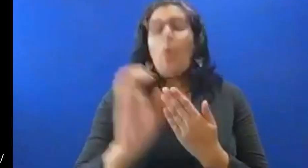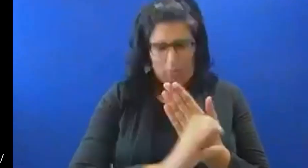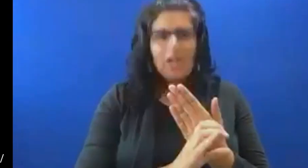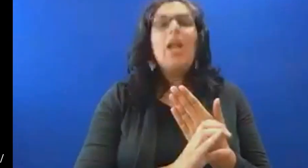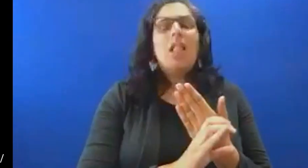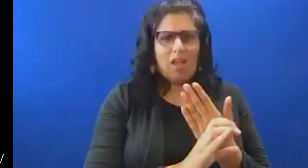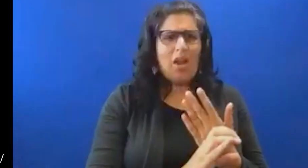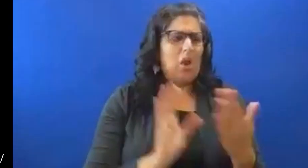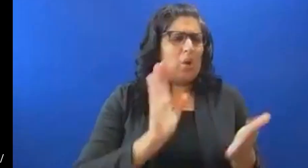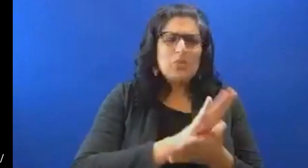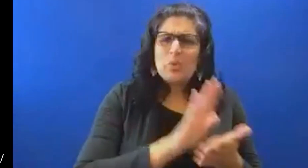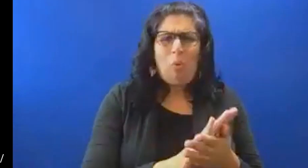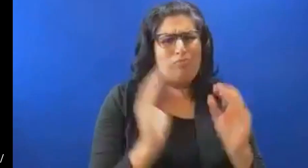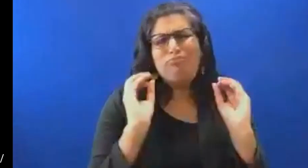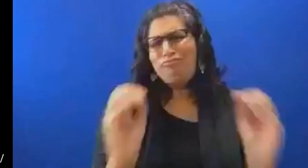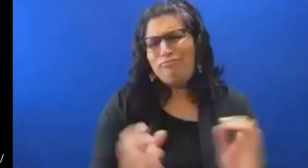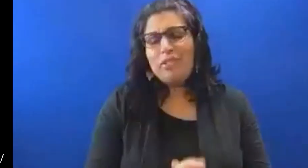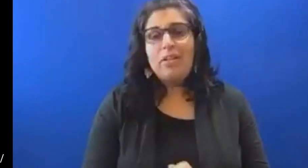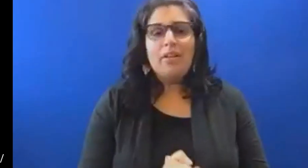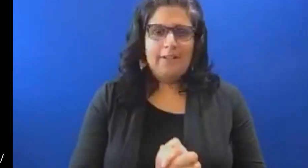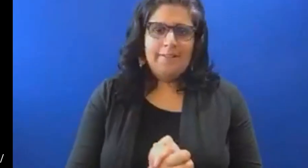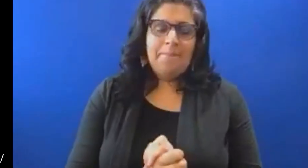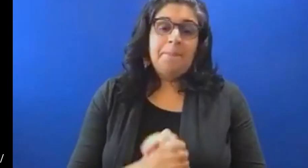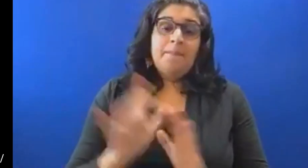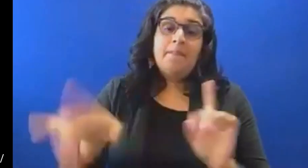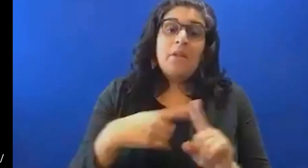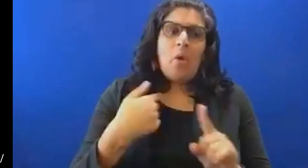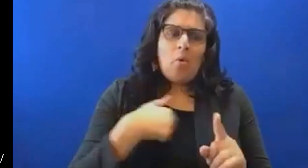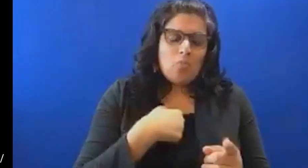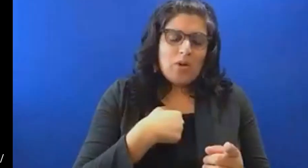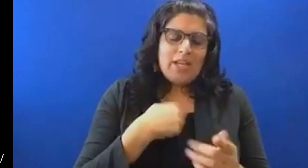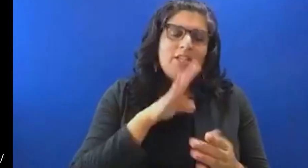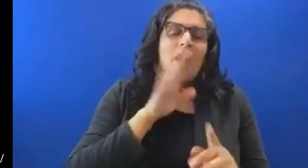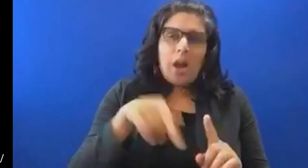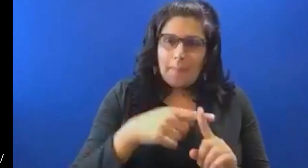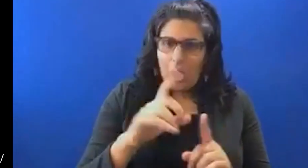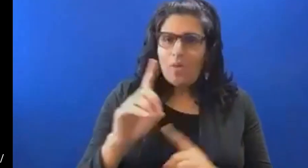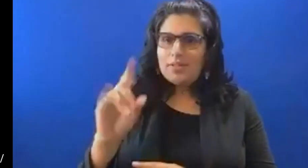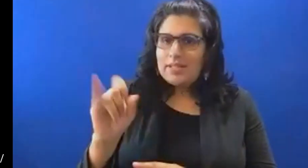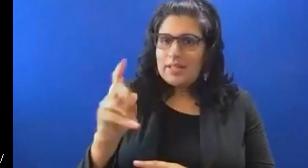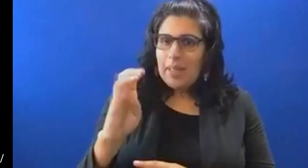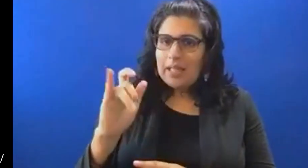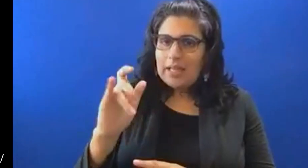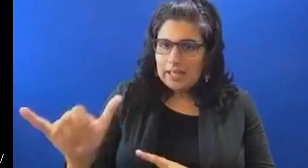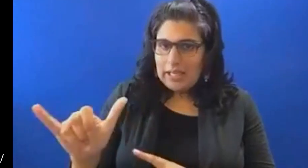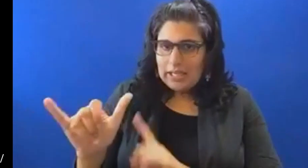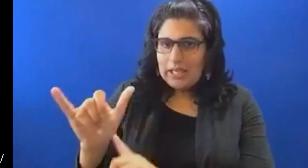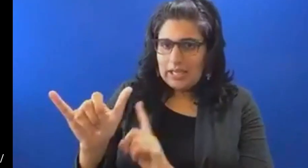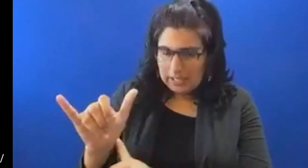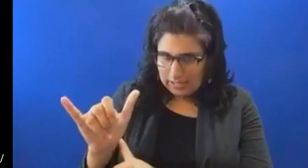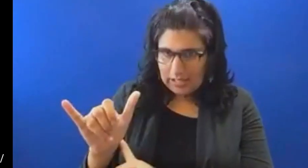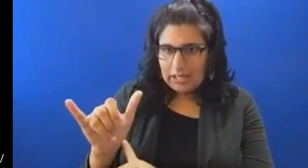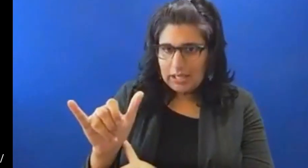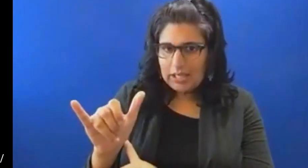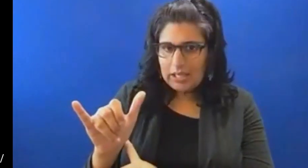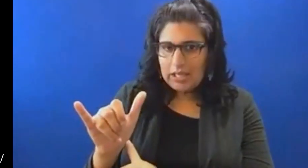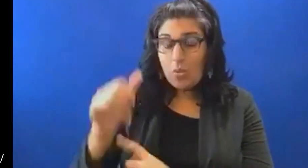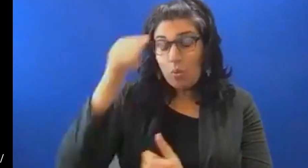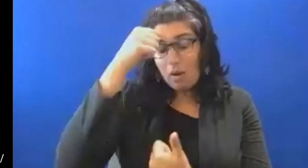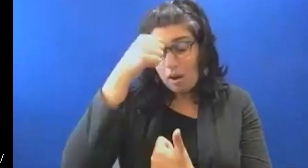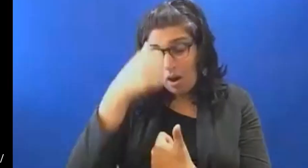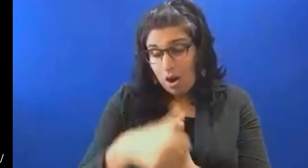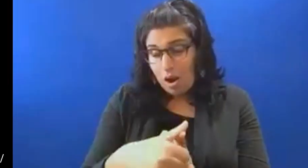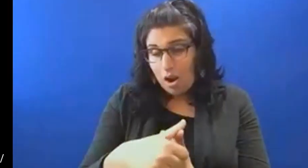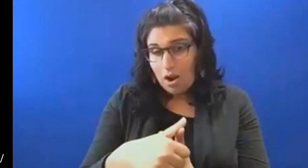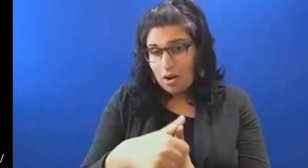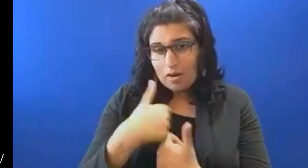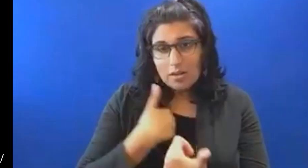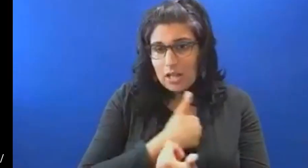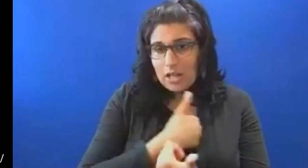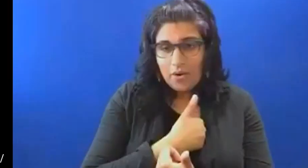So, when we talk about disability, we have to remind ourselves so often of the fact that